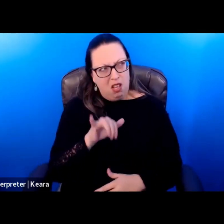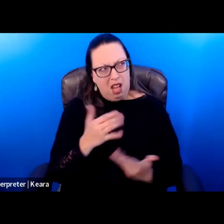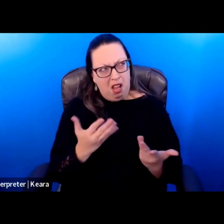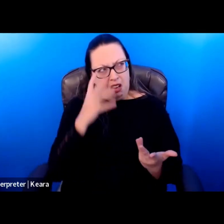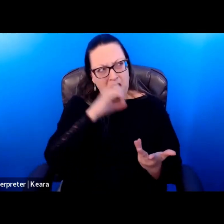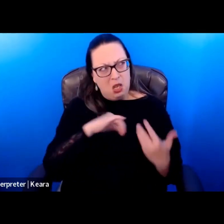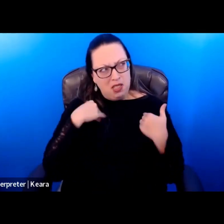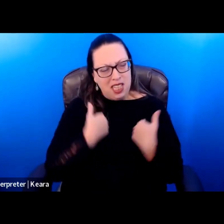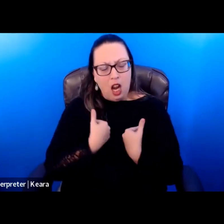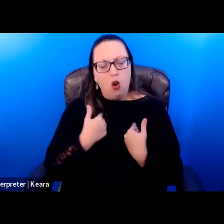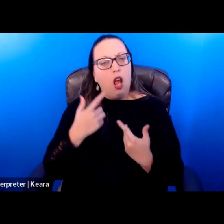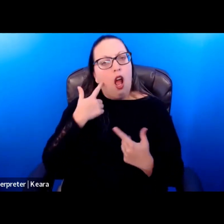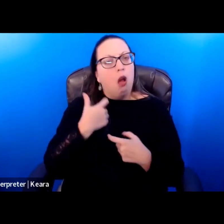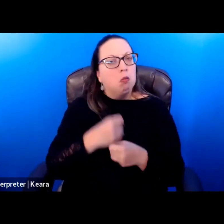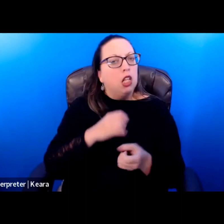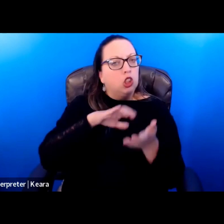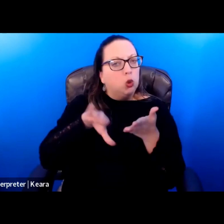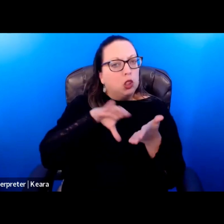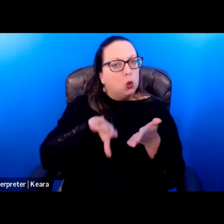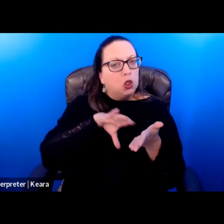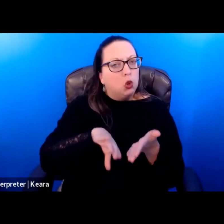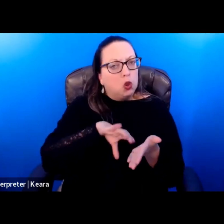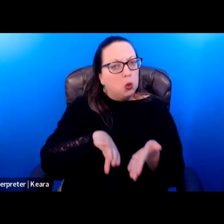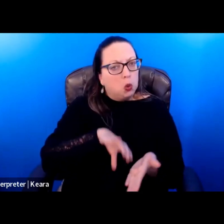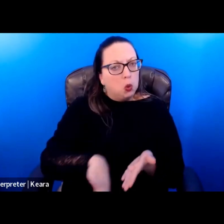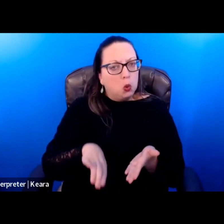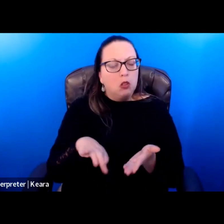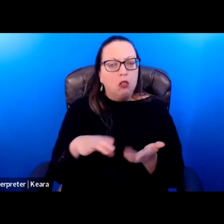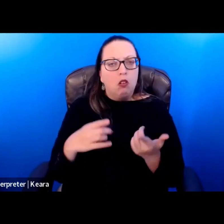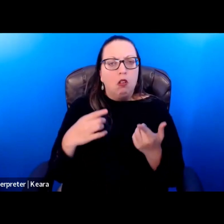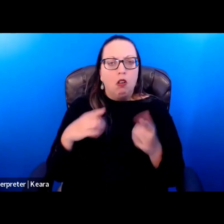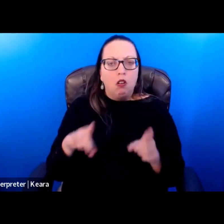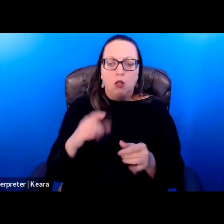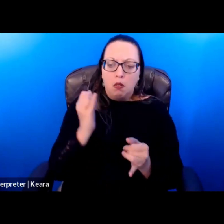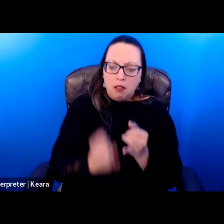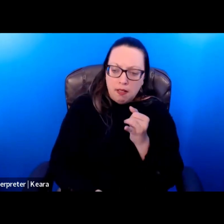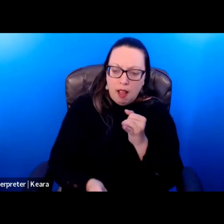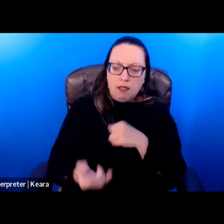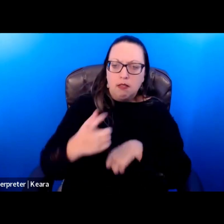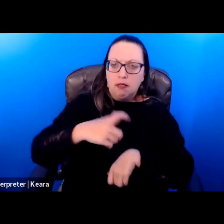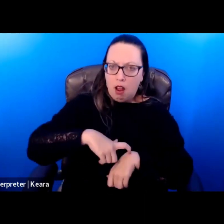making excuses. Until I think the last time I, you know, tried